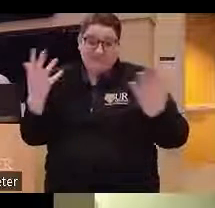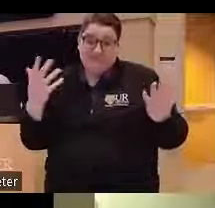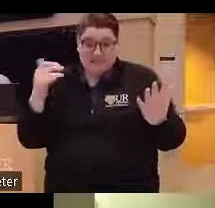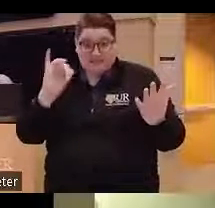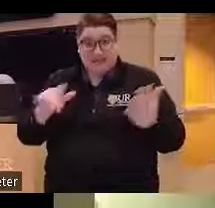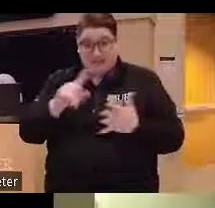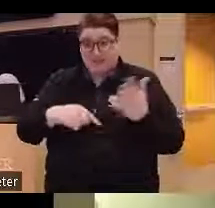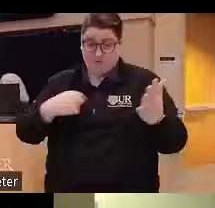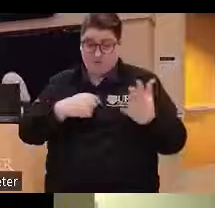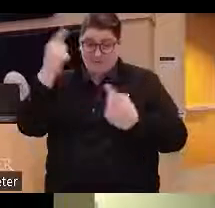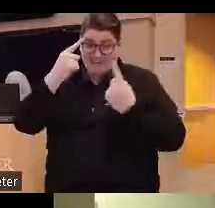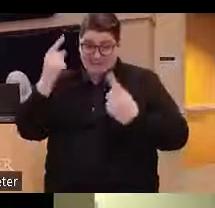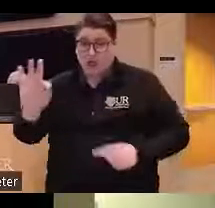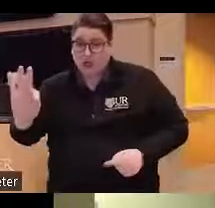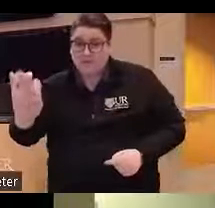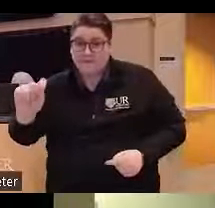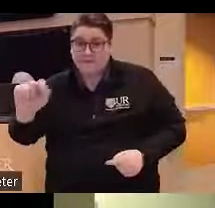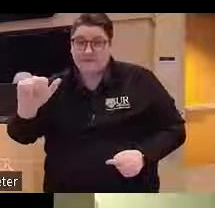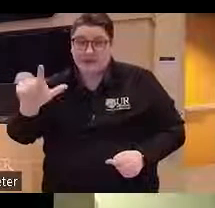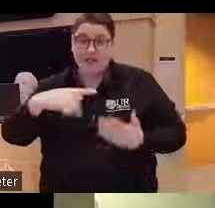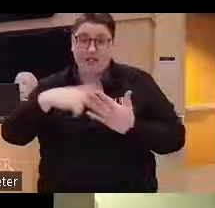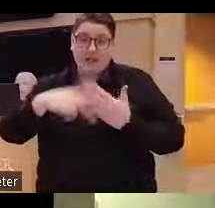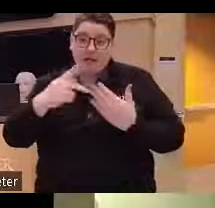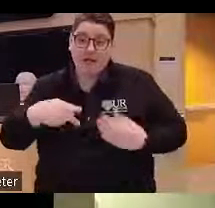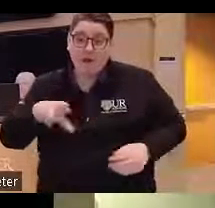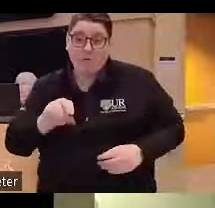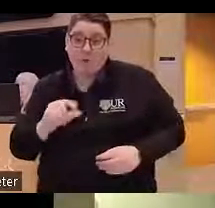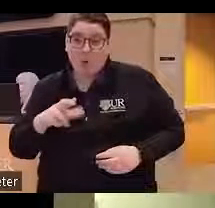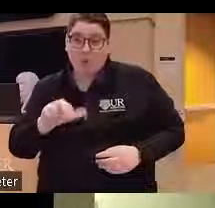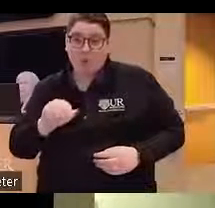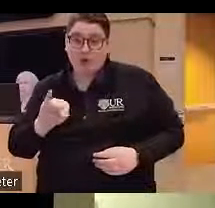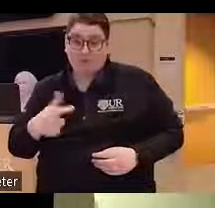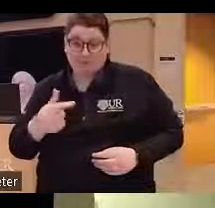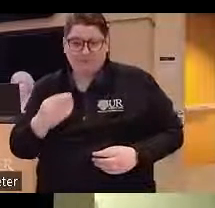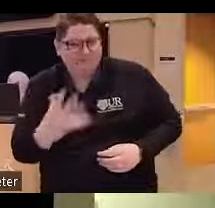fetal programming it astonishes me I teach in a number of Med schools that it's not taught